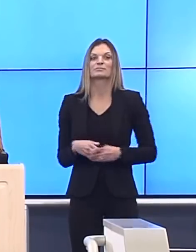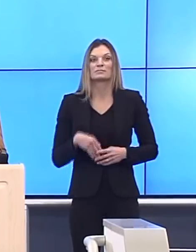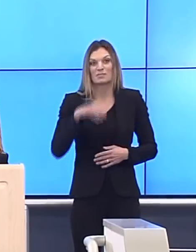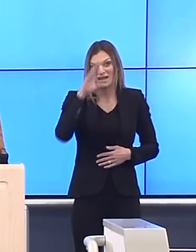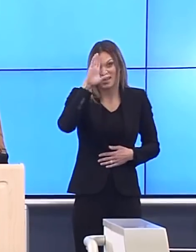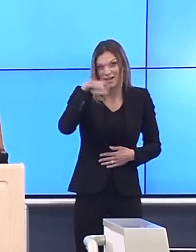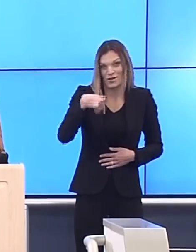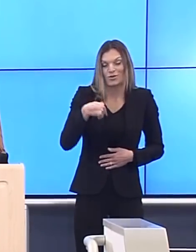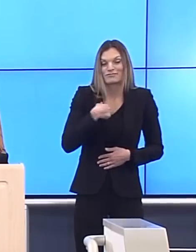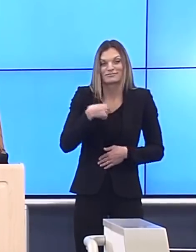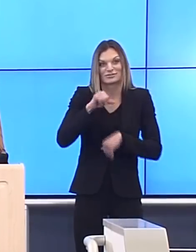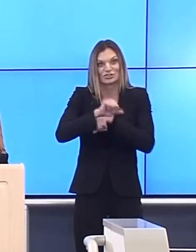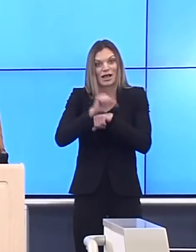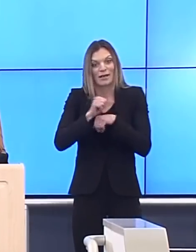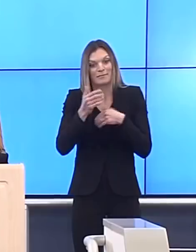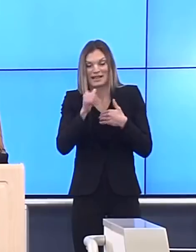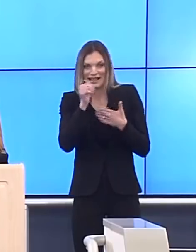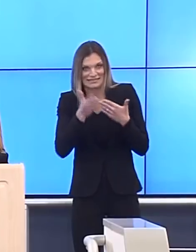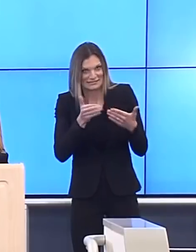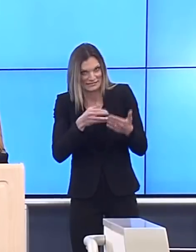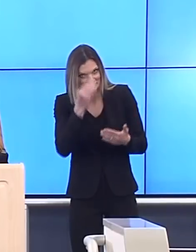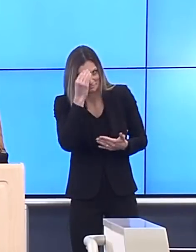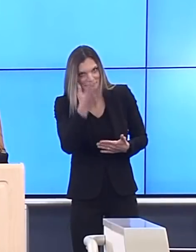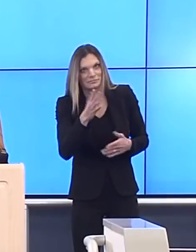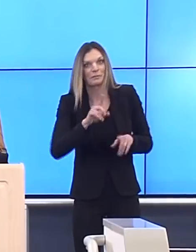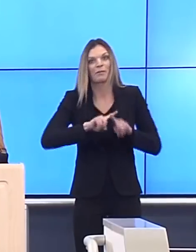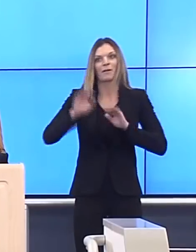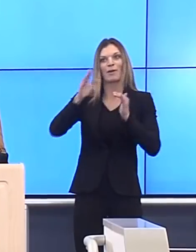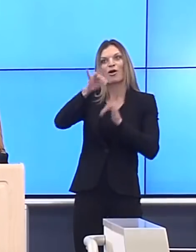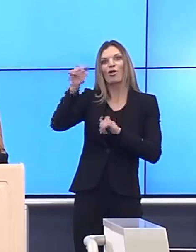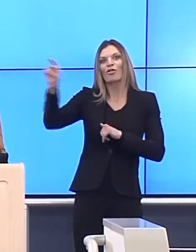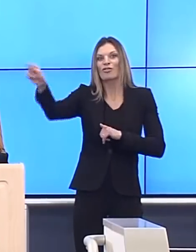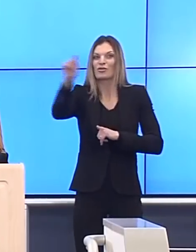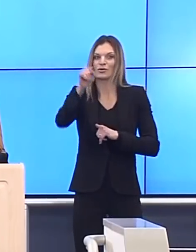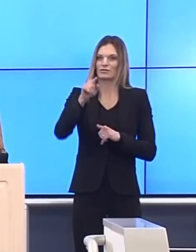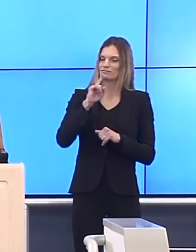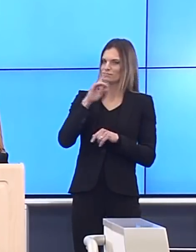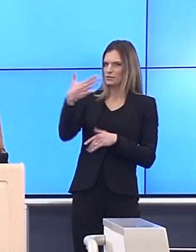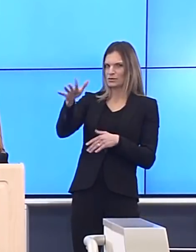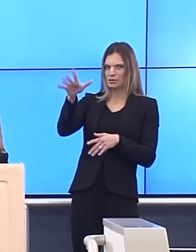OVERWHELMING THIS HOLE EXPERIENCE SAYS. AND ALTHOUGH ACKNOWLEDGES TOUGH IS MY JOB